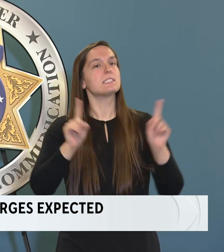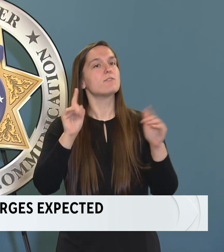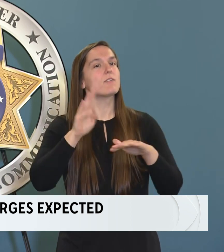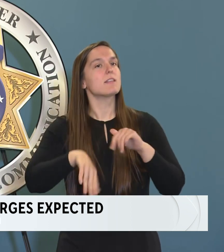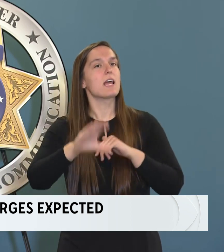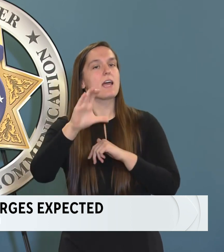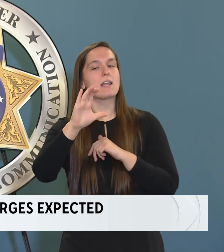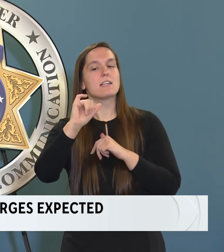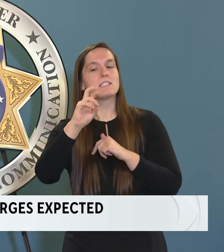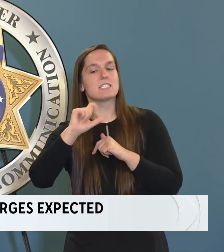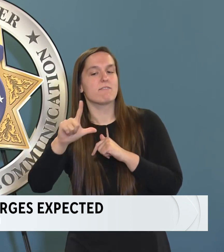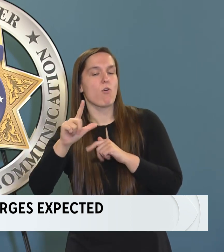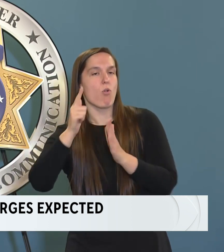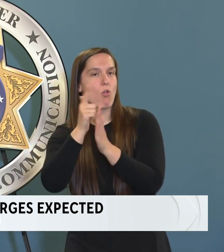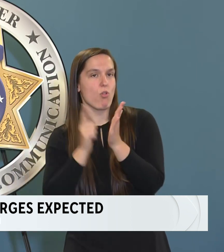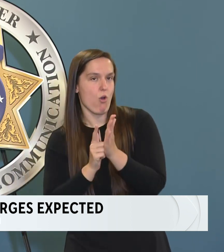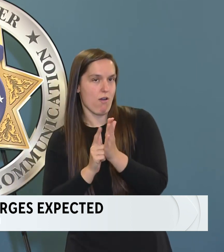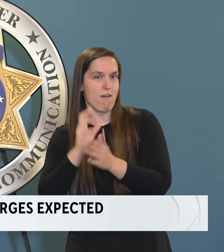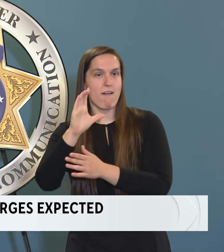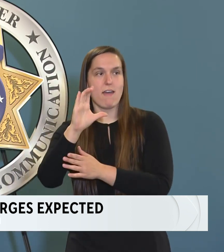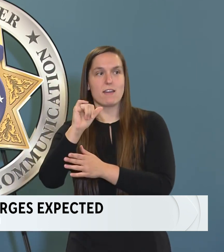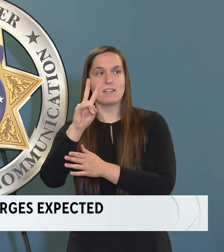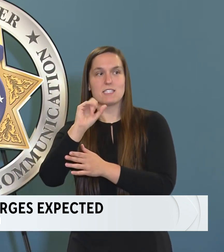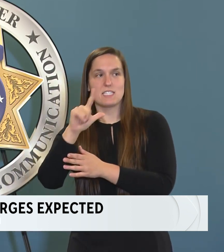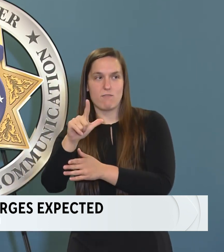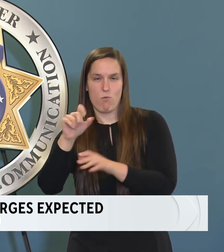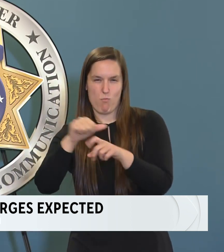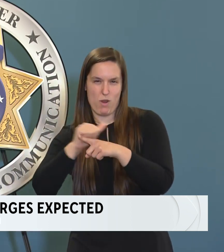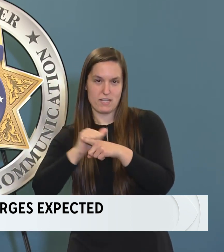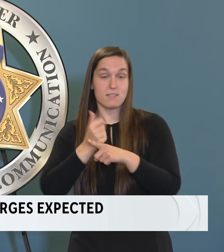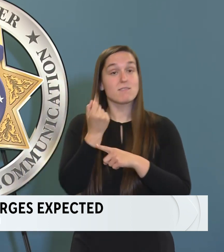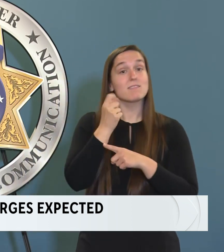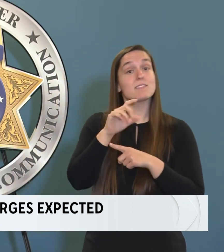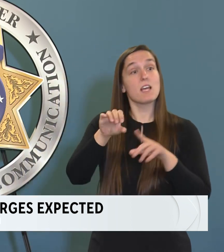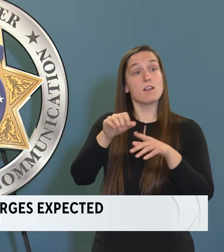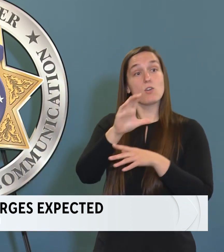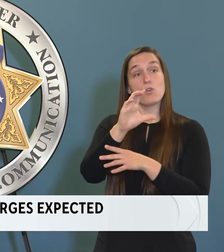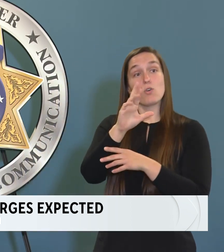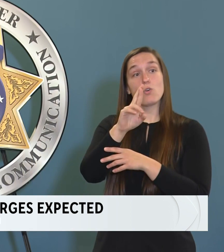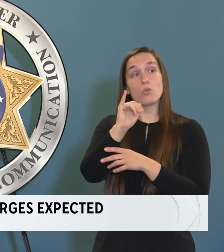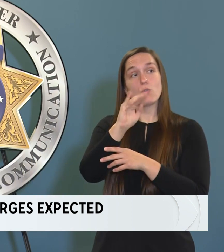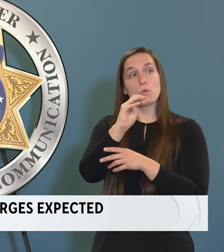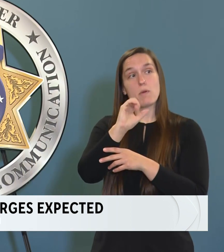BEYOND A REASONABLE DOUBT AND THAT IS OF COURSE AS YOU KNOW